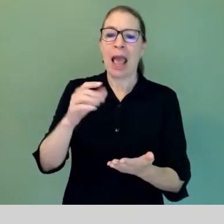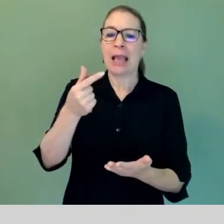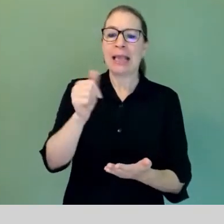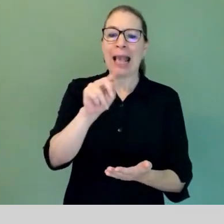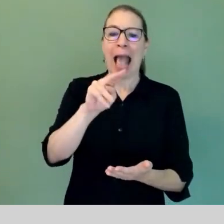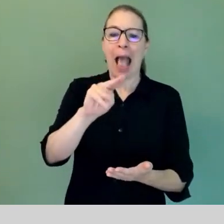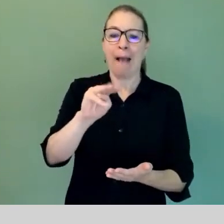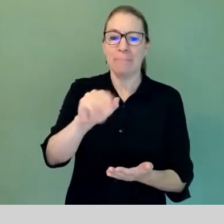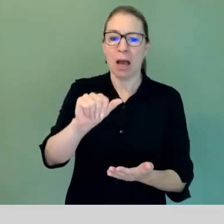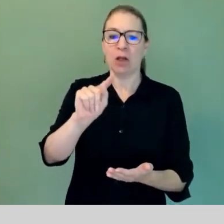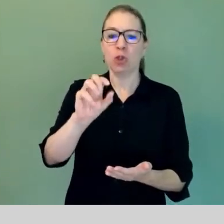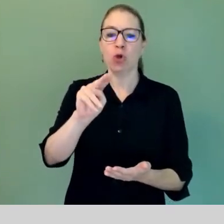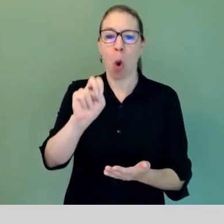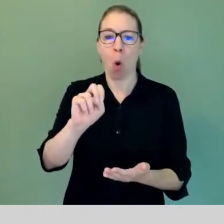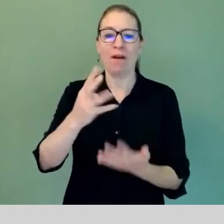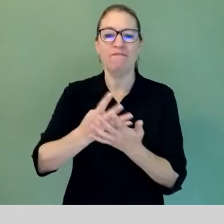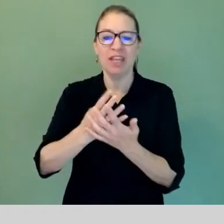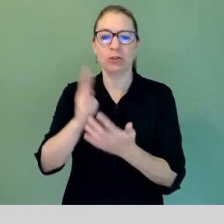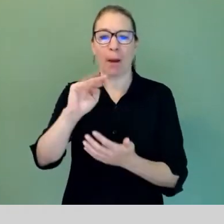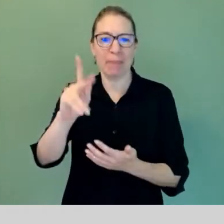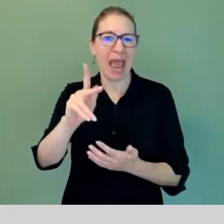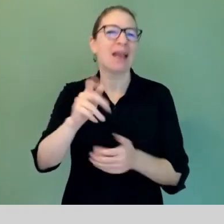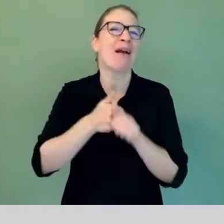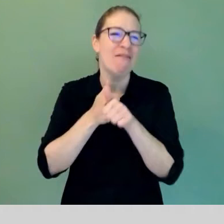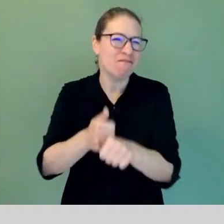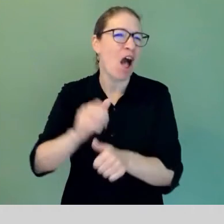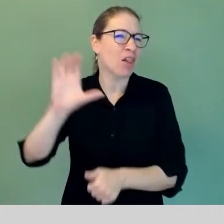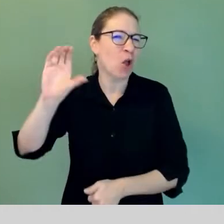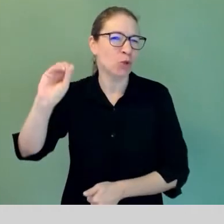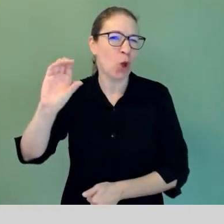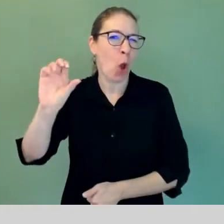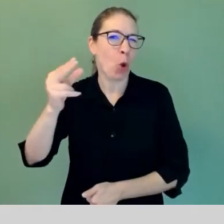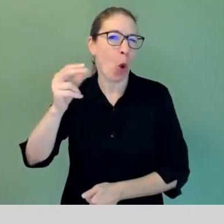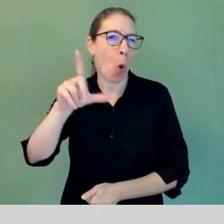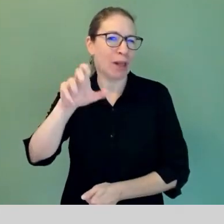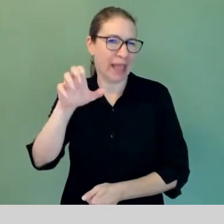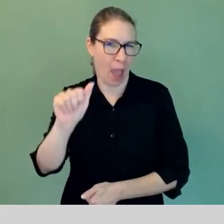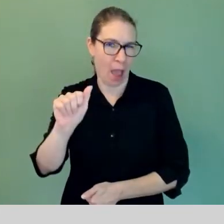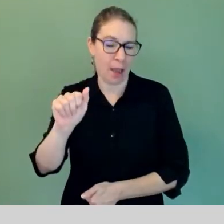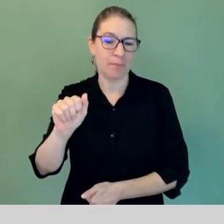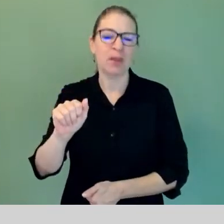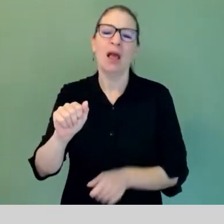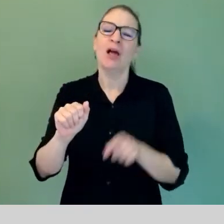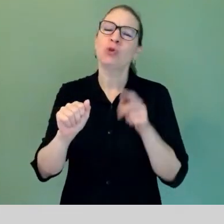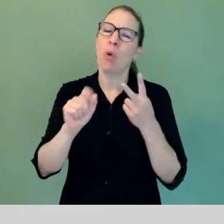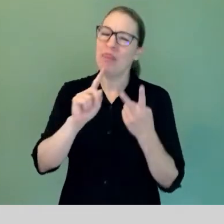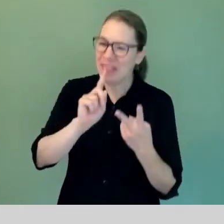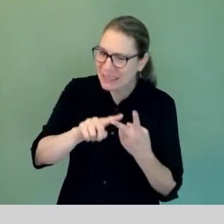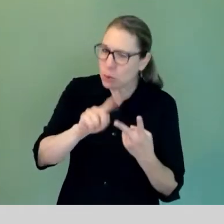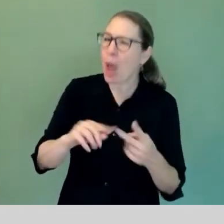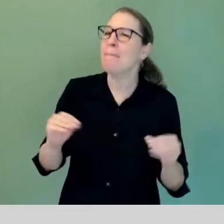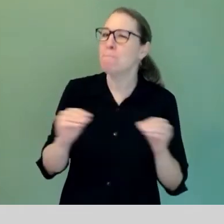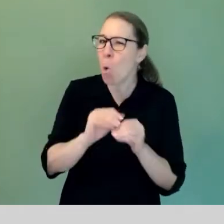as a front-end simulation of the cochlear. So this is supposed to more closely represent how the human ear works.